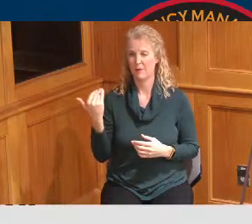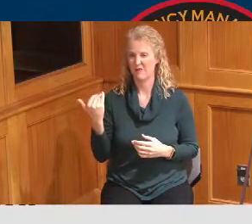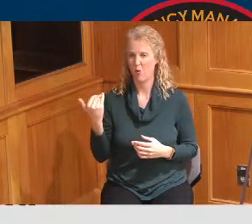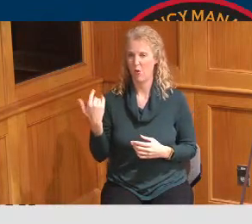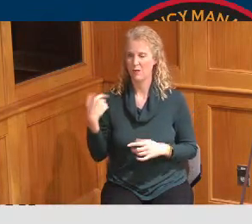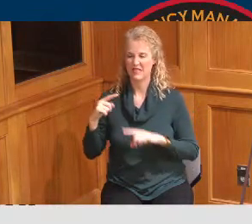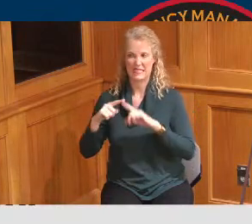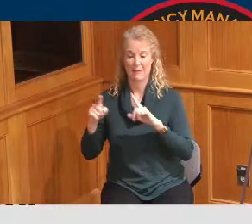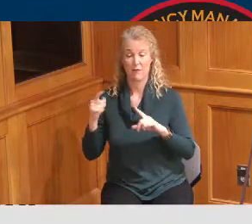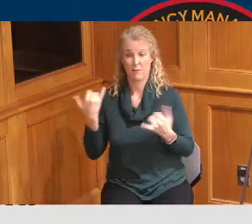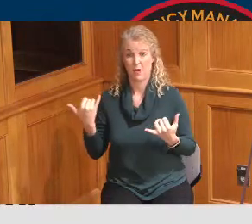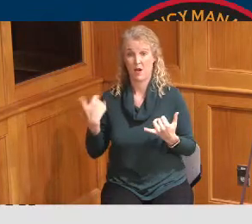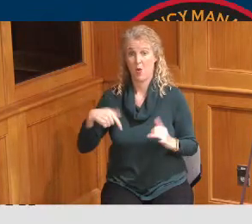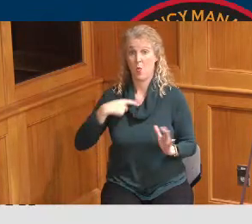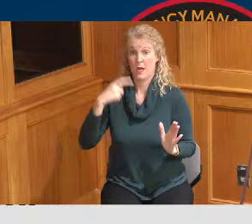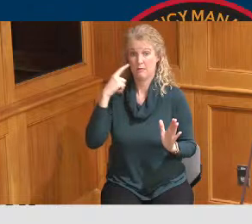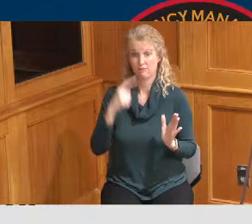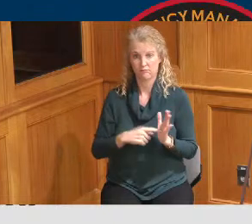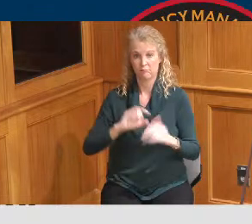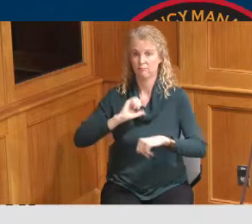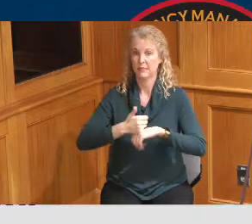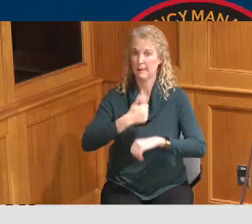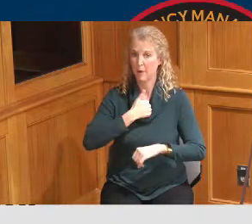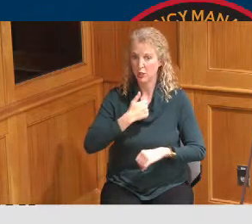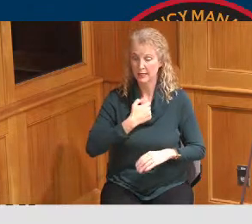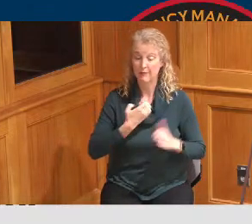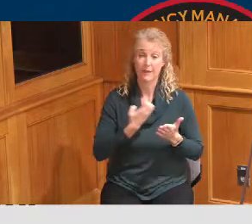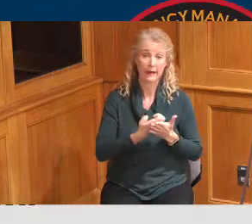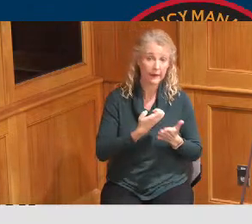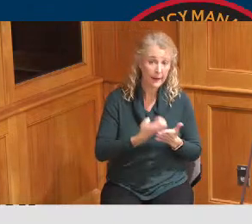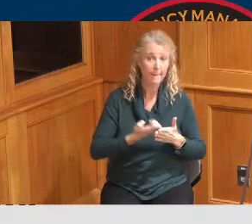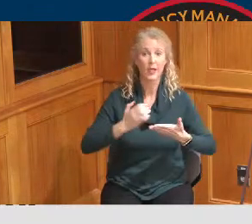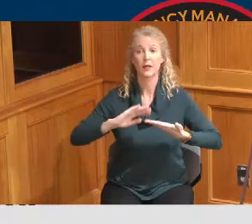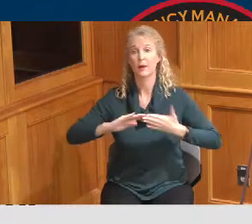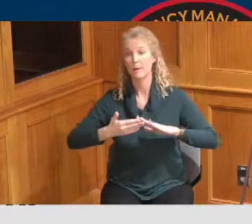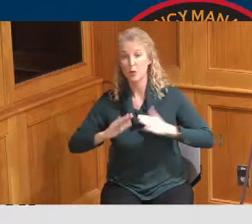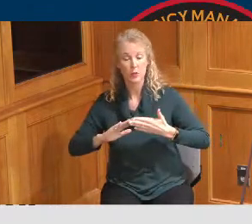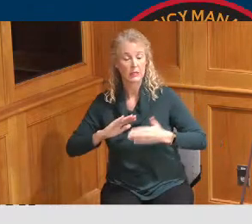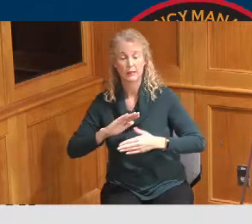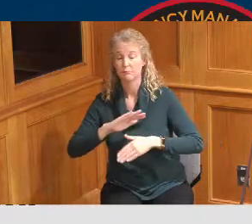partners so we're looking at economic recovery Community recovery all that how would we would